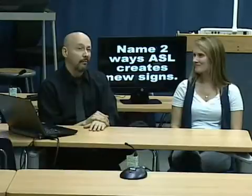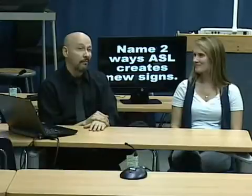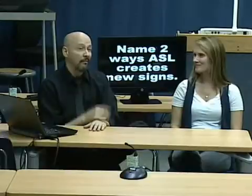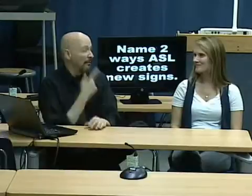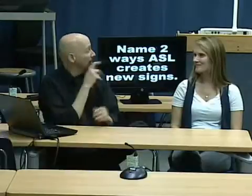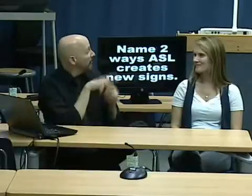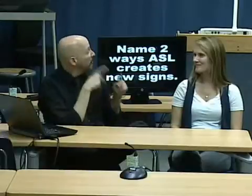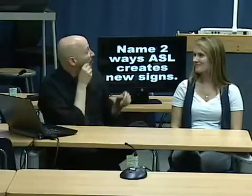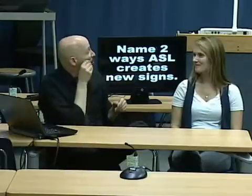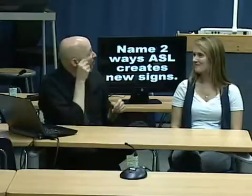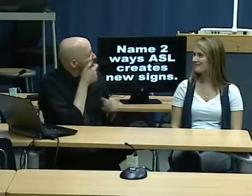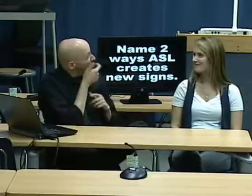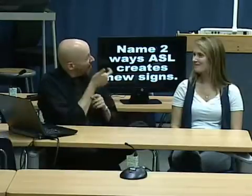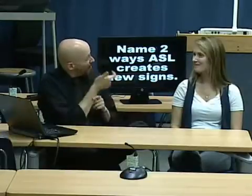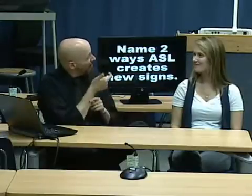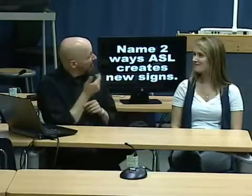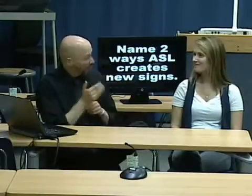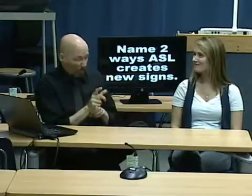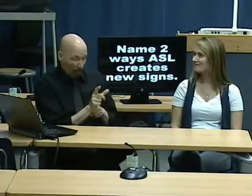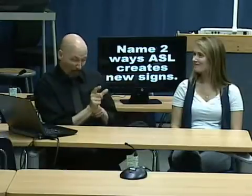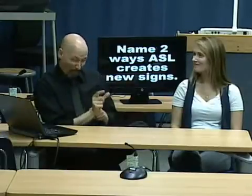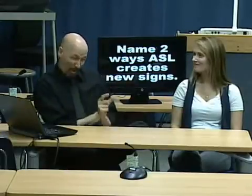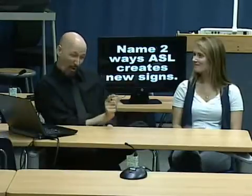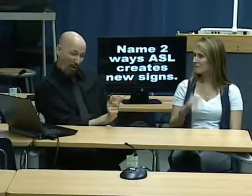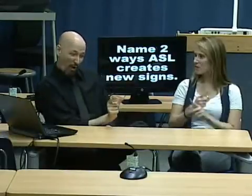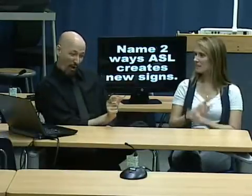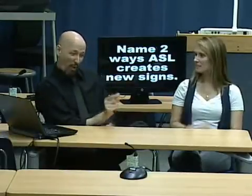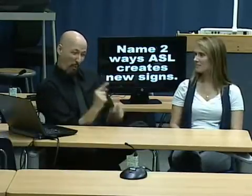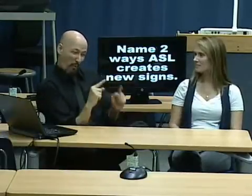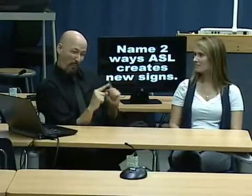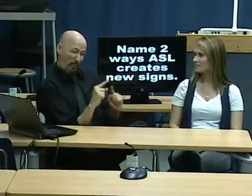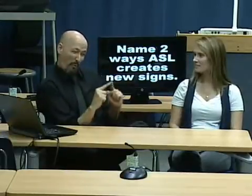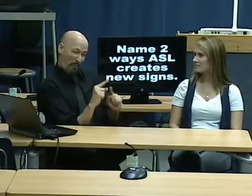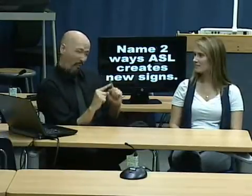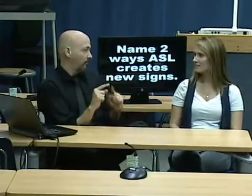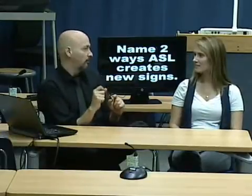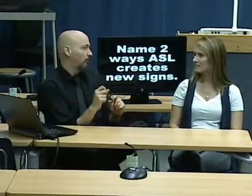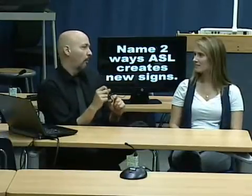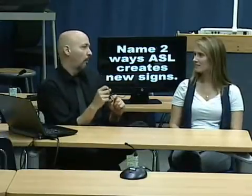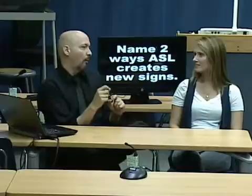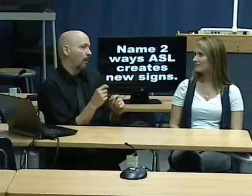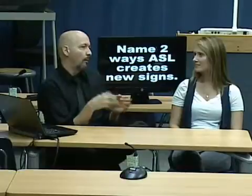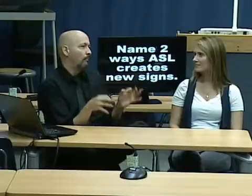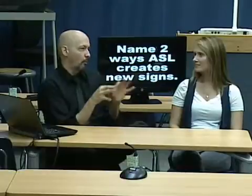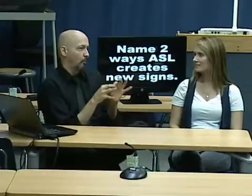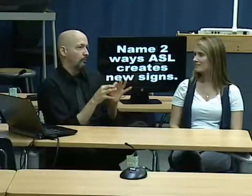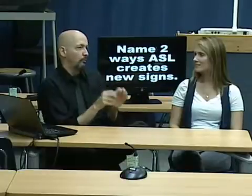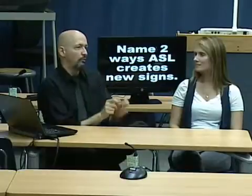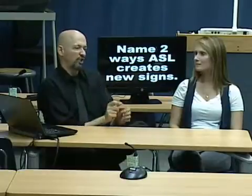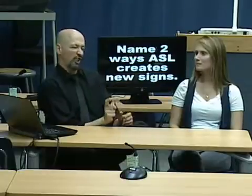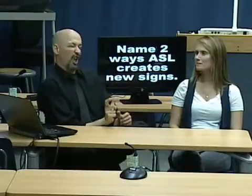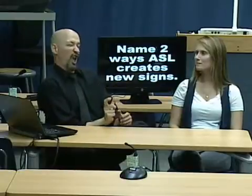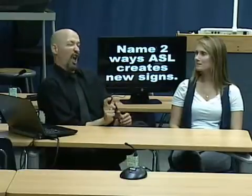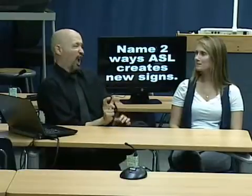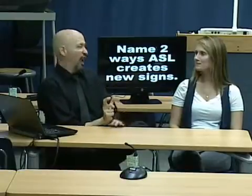The people at home are trying to watch us, but we're so tiny on the screen! Right! They just see tiny little signs. It's important for it to be bigger.